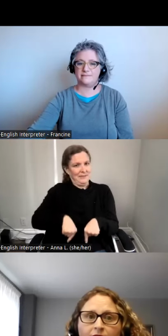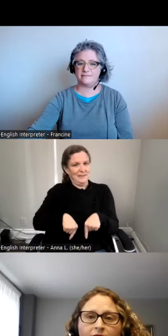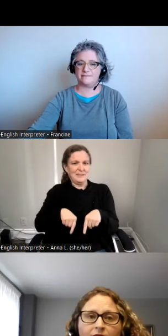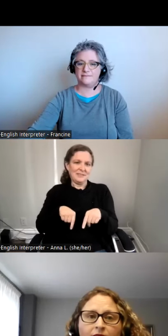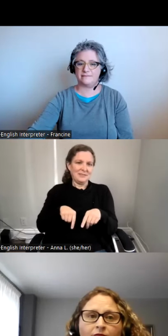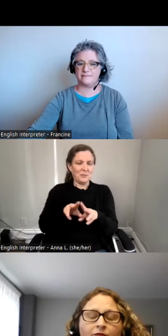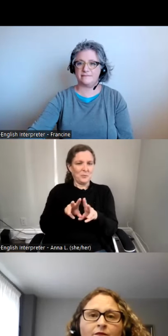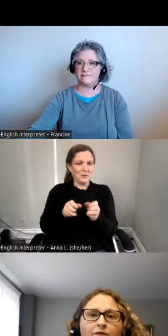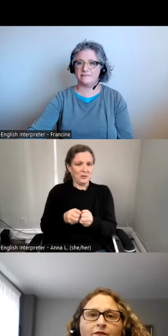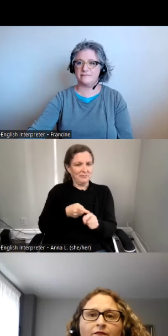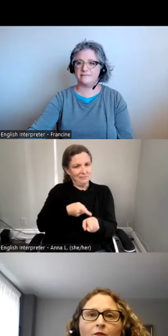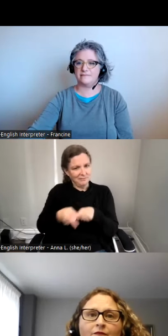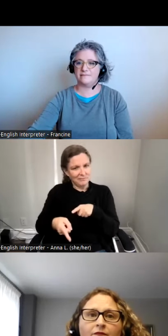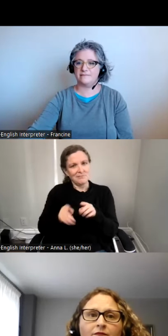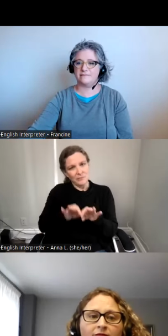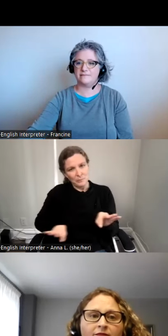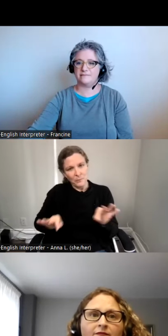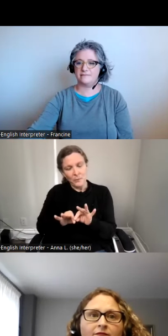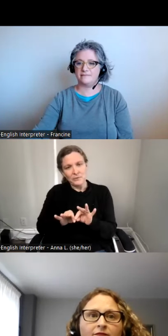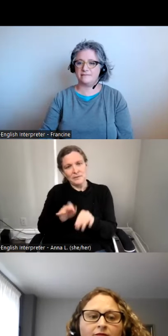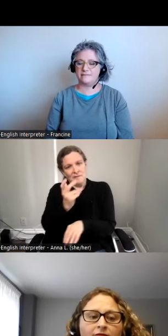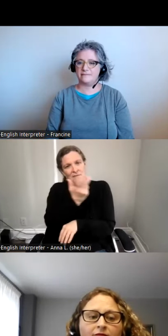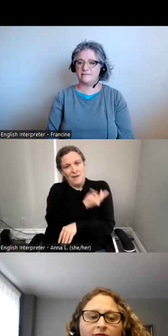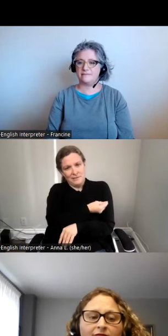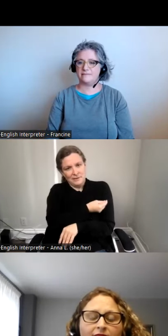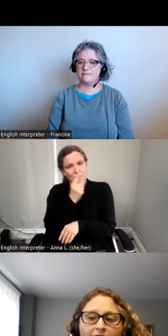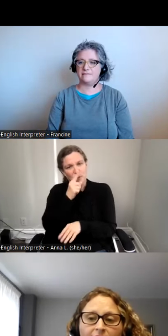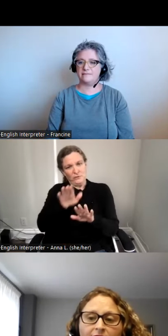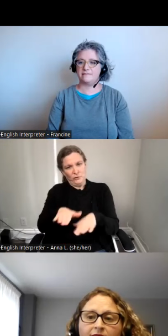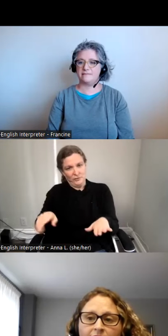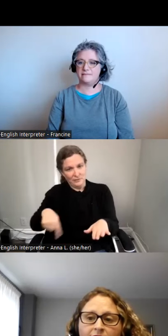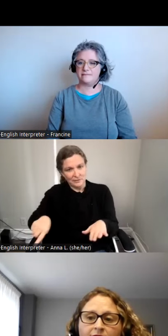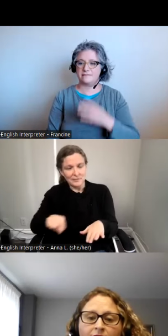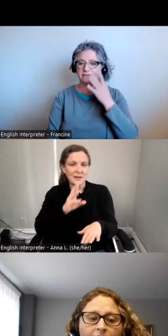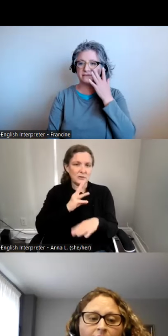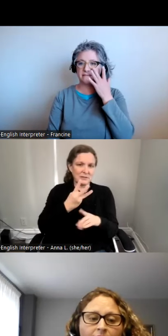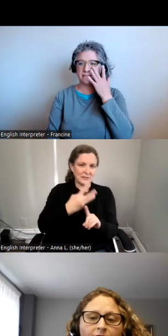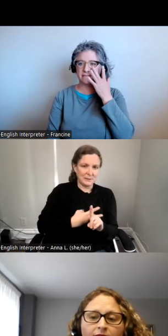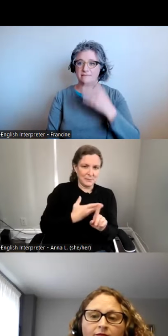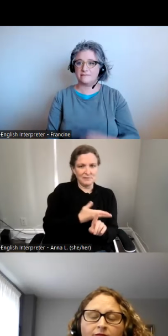I believe. » Thank you, Allison, for that informative presentation. Welcome, once again, to our